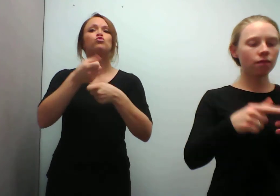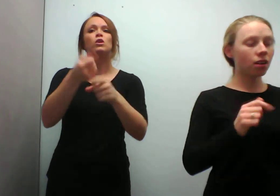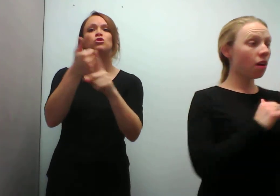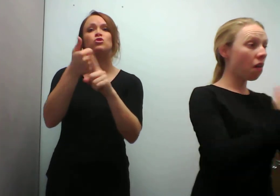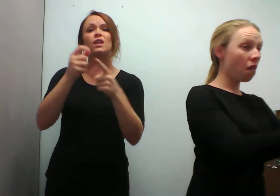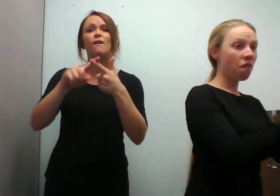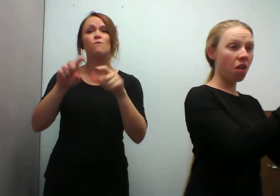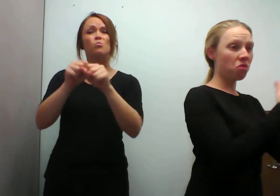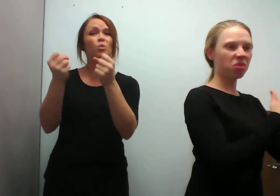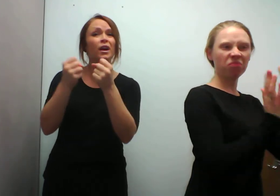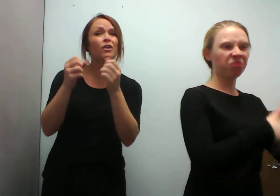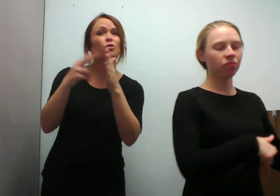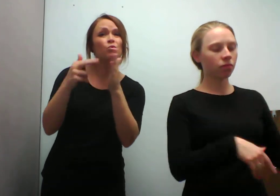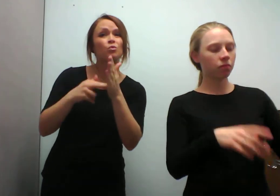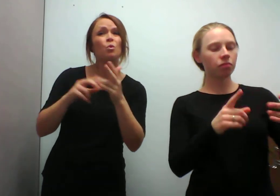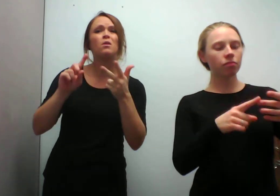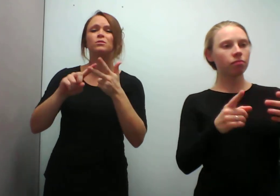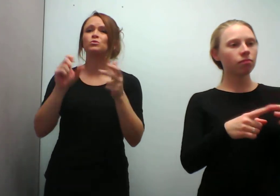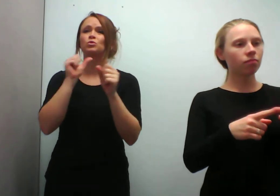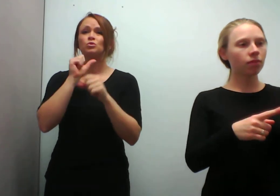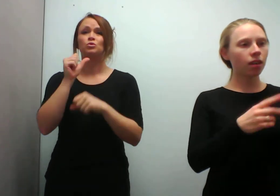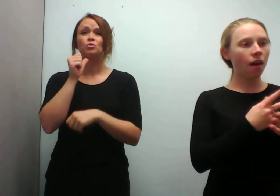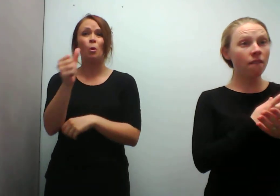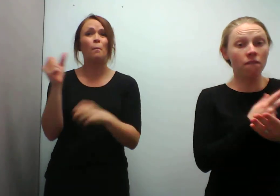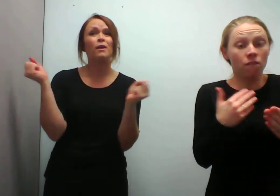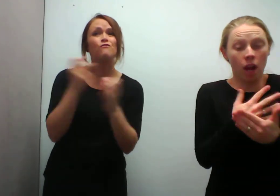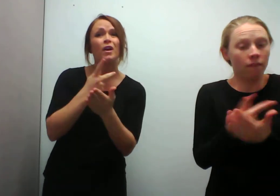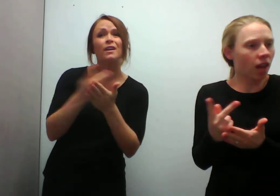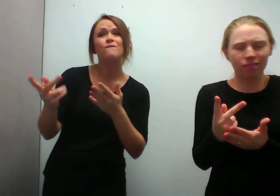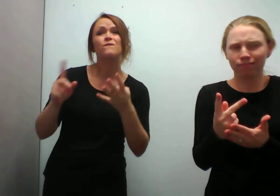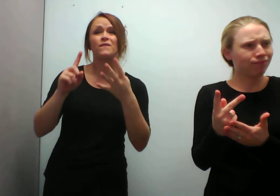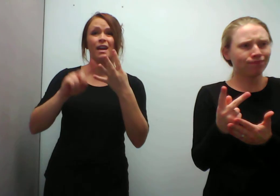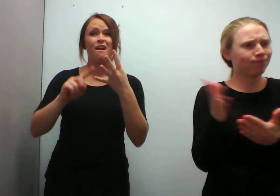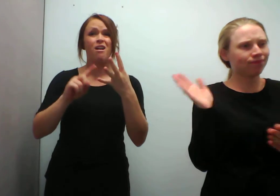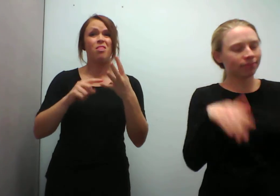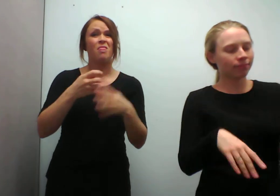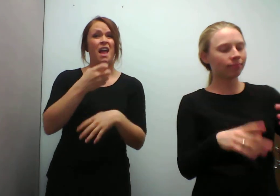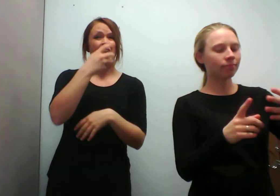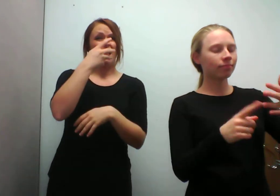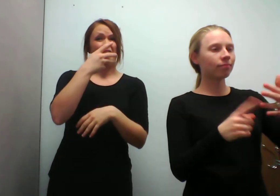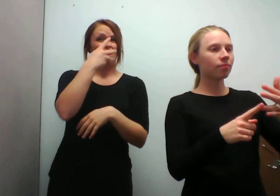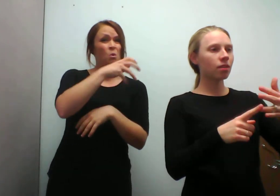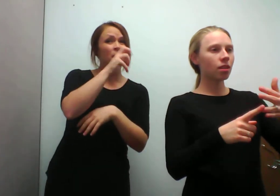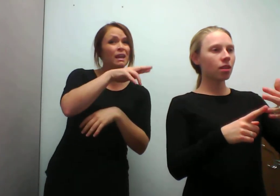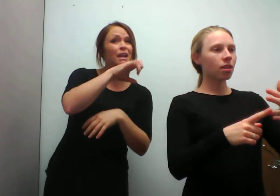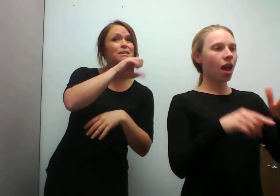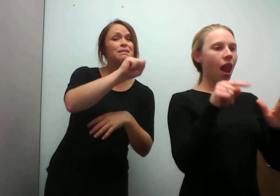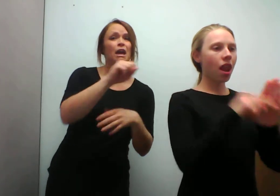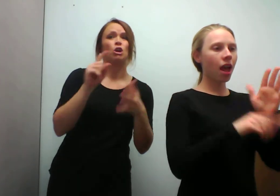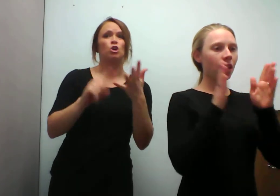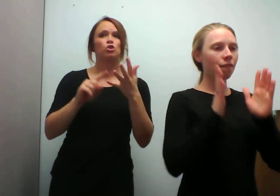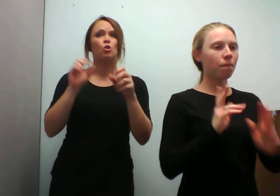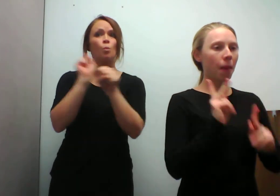Trust yourself, break some rules, don't be afraid to fail, ignore the naysayers, work like hell, and give something back